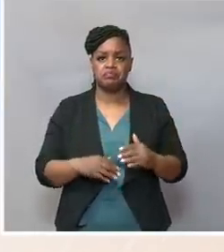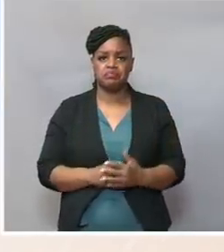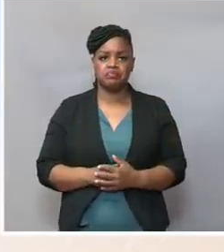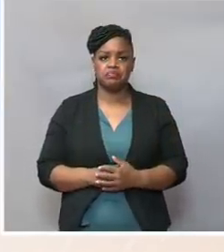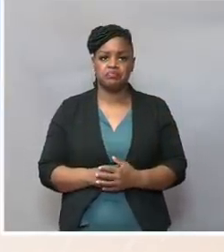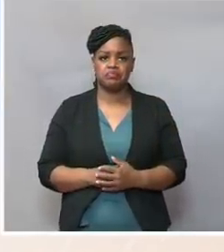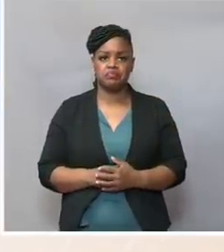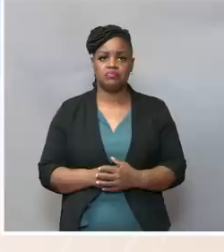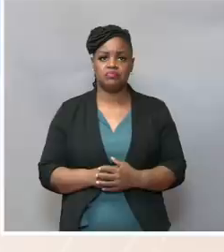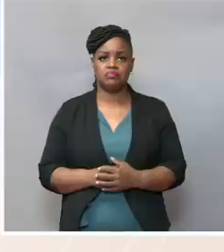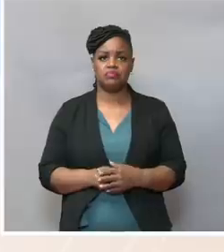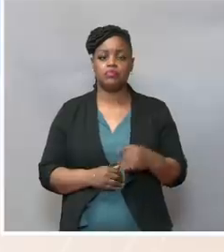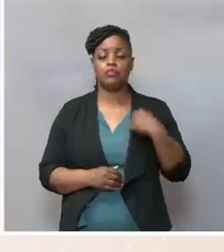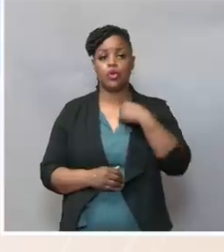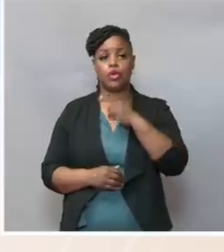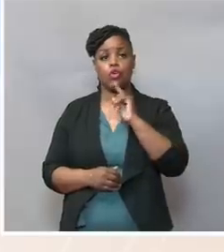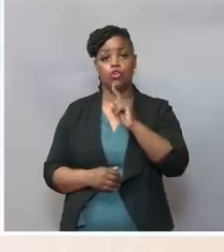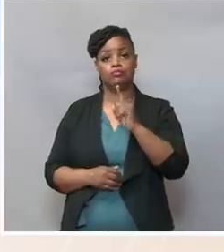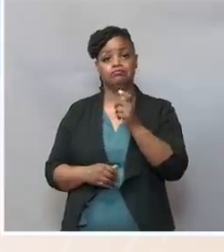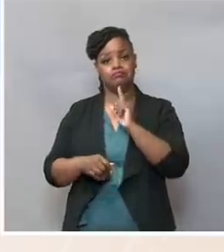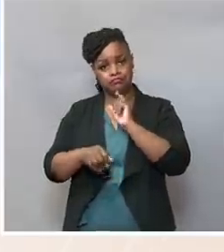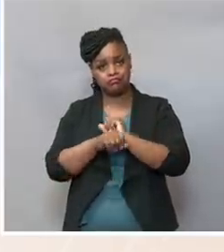We are celebrating our Gulf Islands our fiftieth birthday.